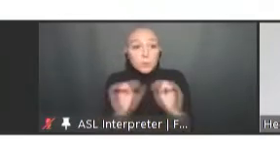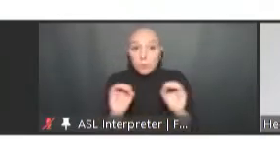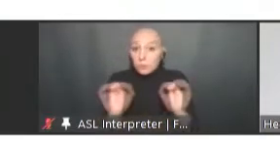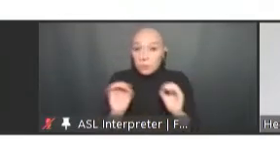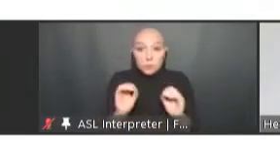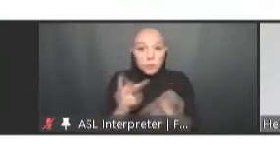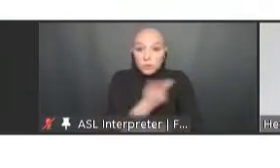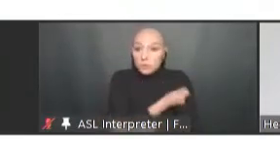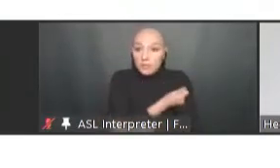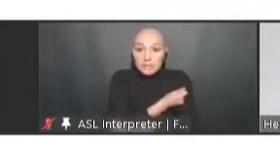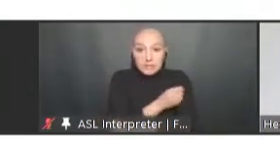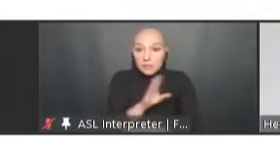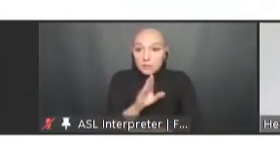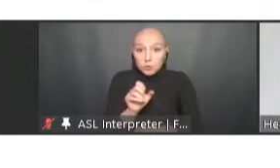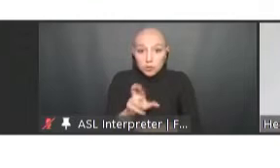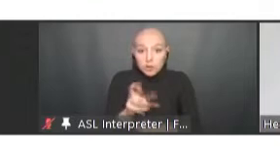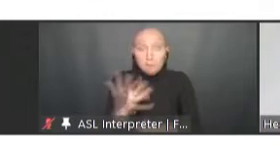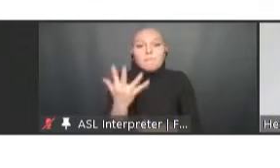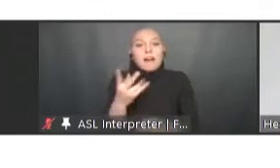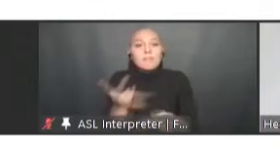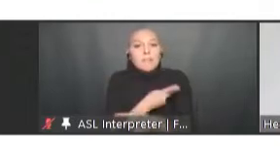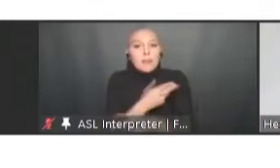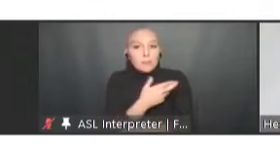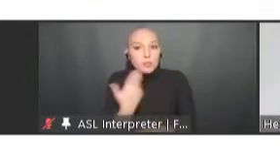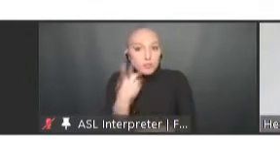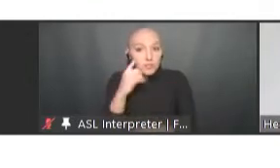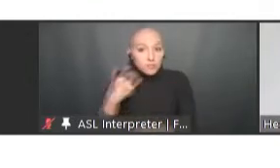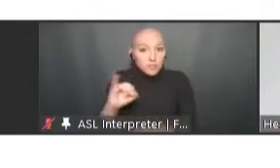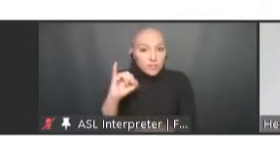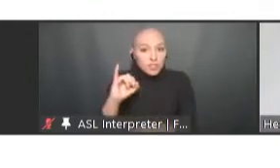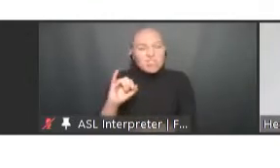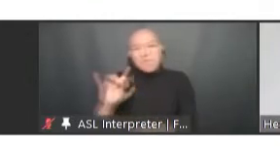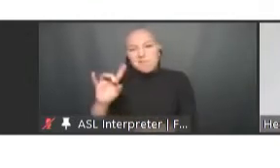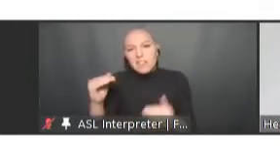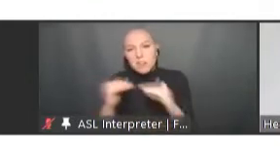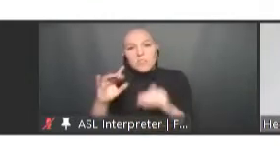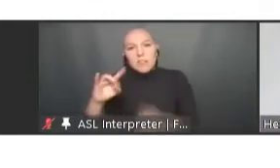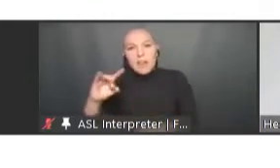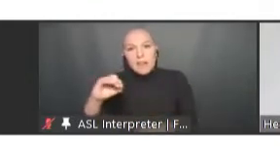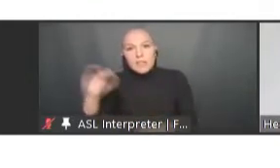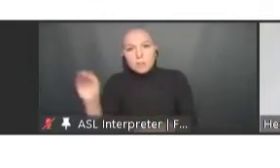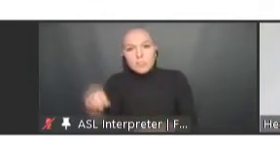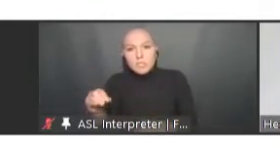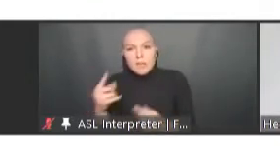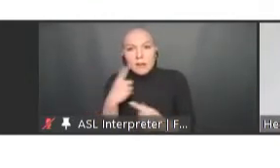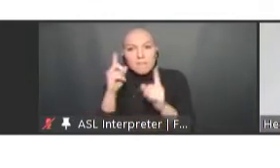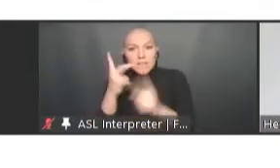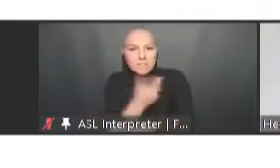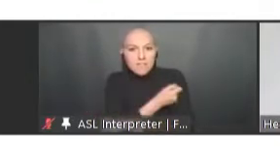the risk of infection or 80 percent VE compared to fully vaccinated adults with a booster dose.